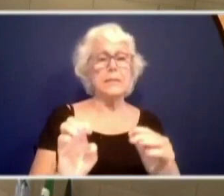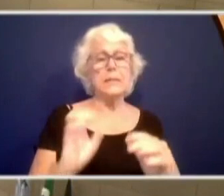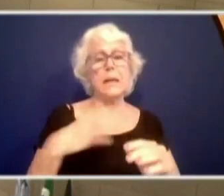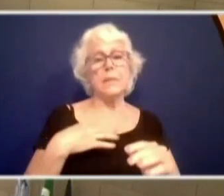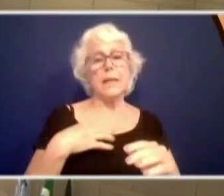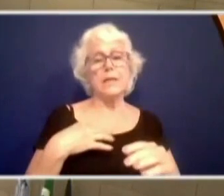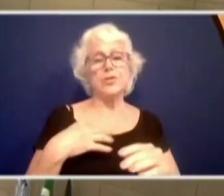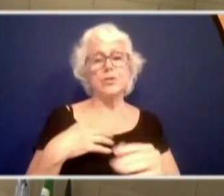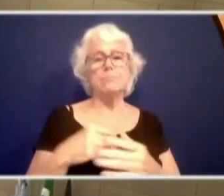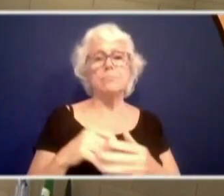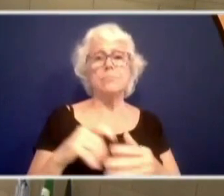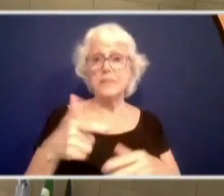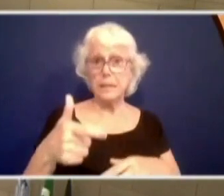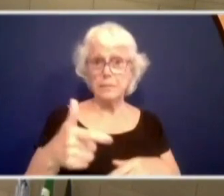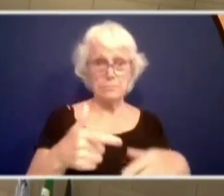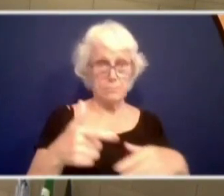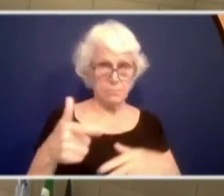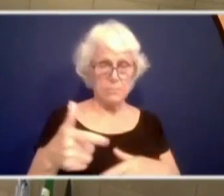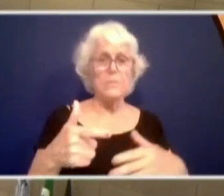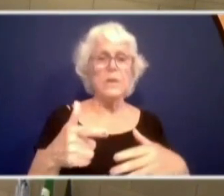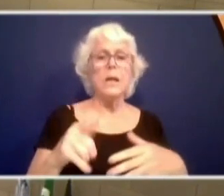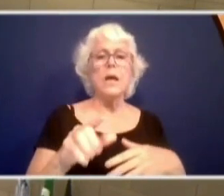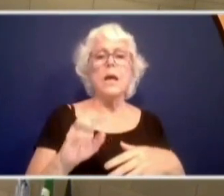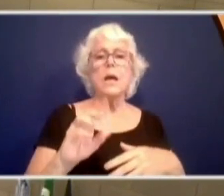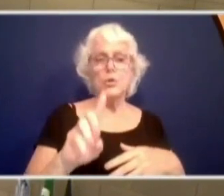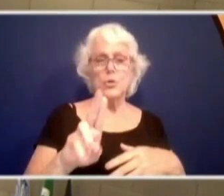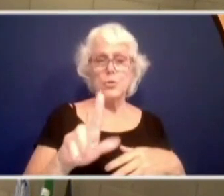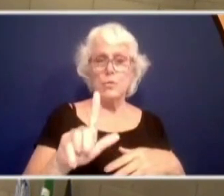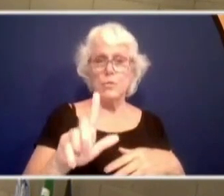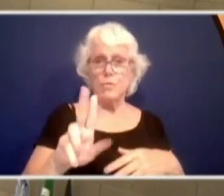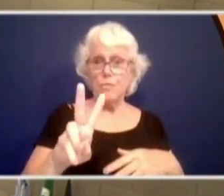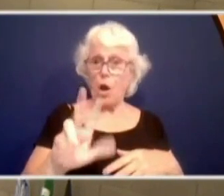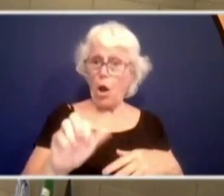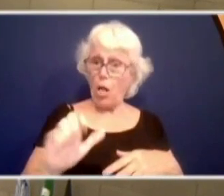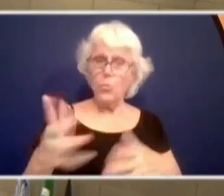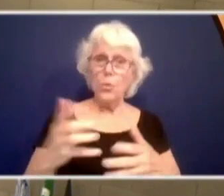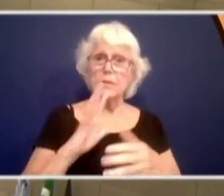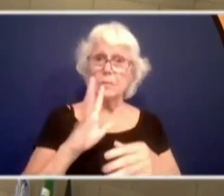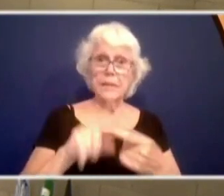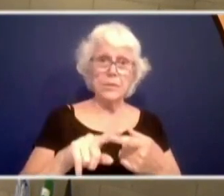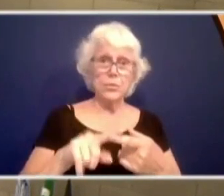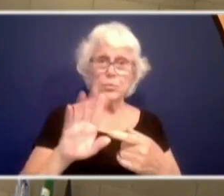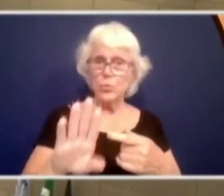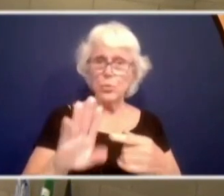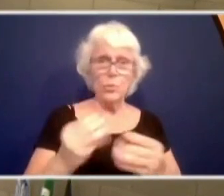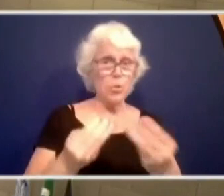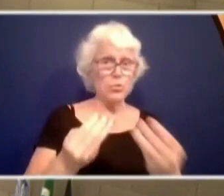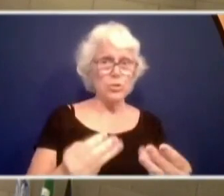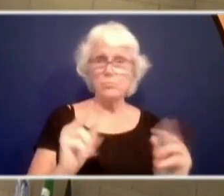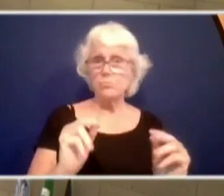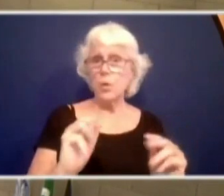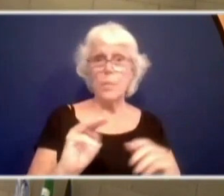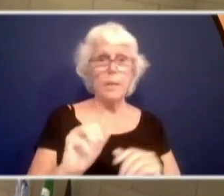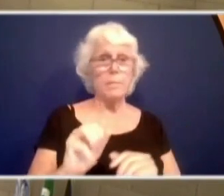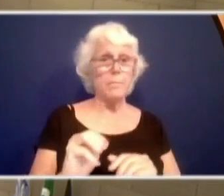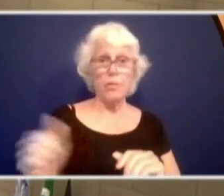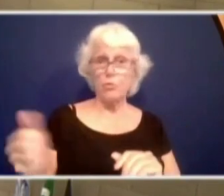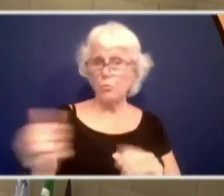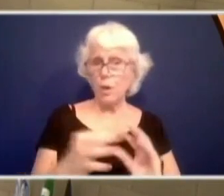Um, board member Monterey Duvall, would you like to speak to your motion? Are there any other comments? Being none,